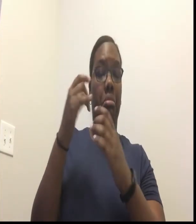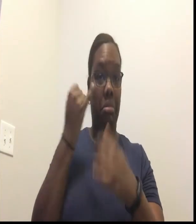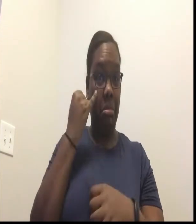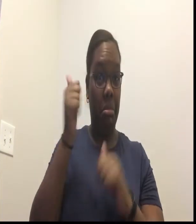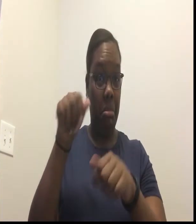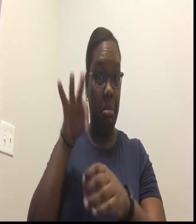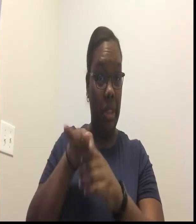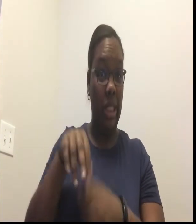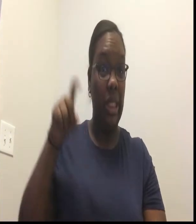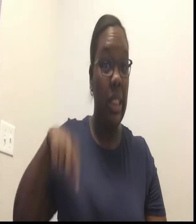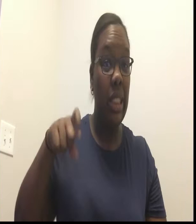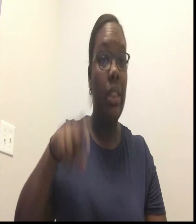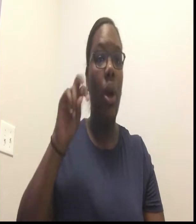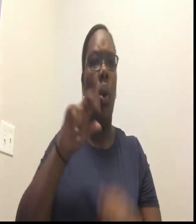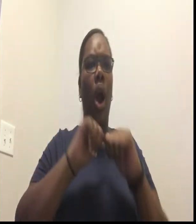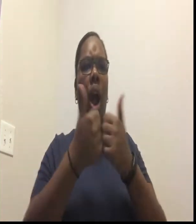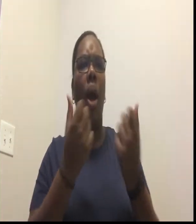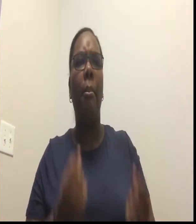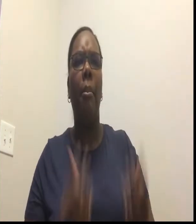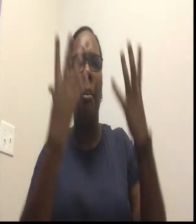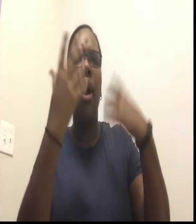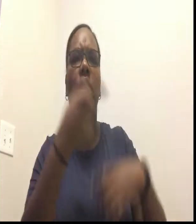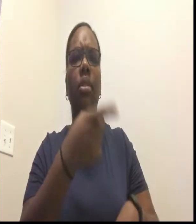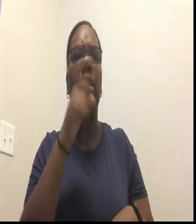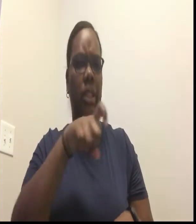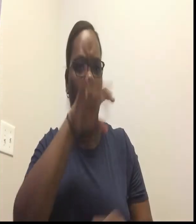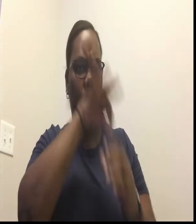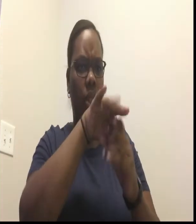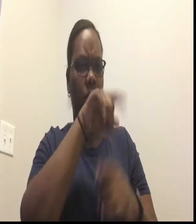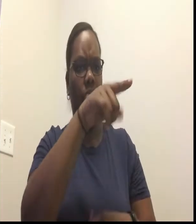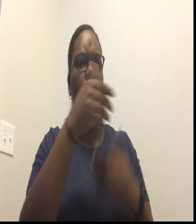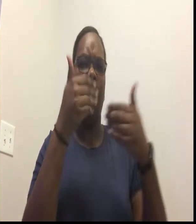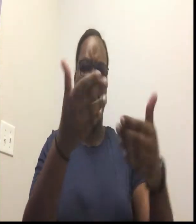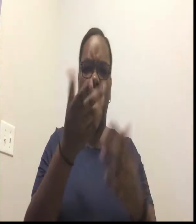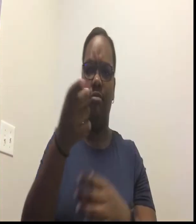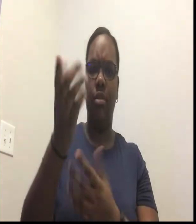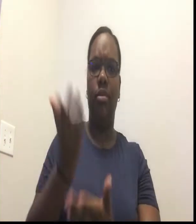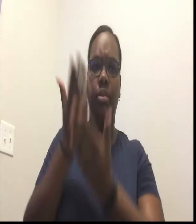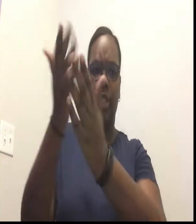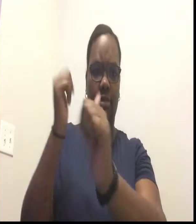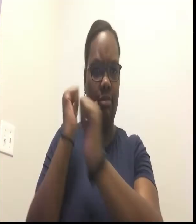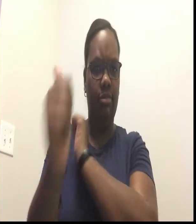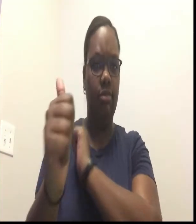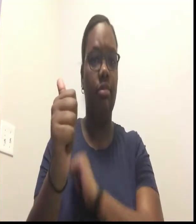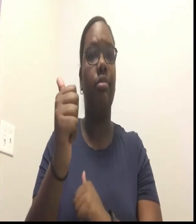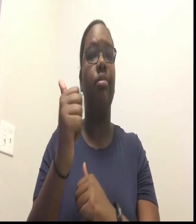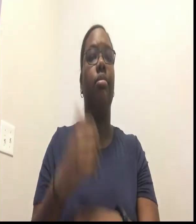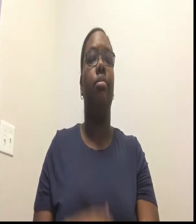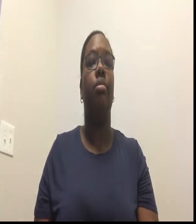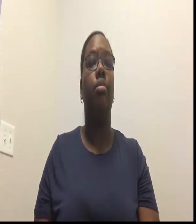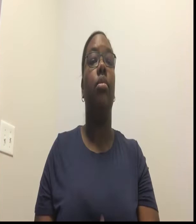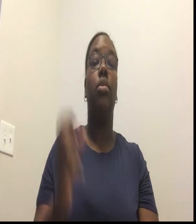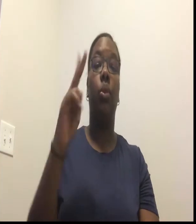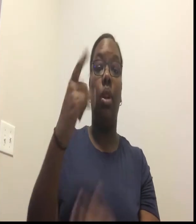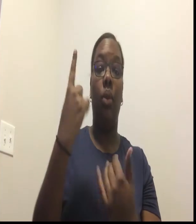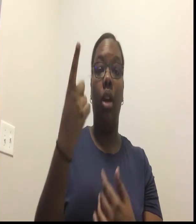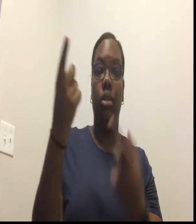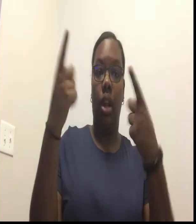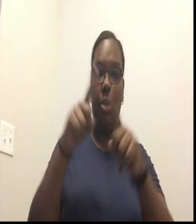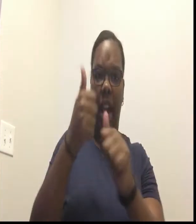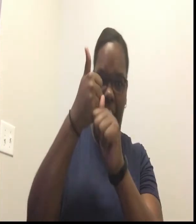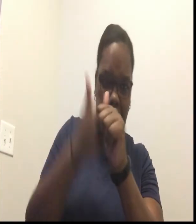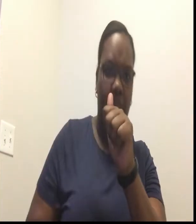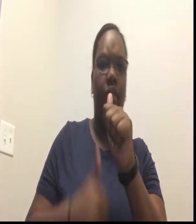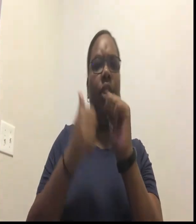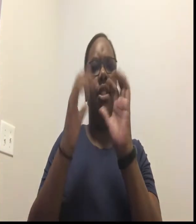many people need to vote in order for that motion to pass. Okay so one that